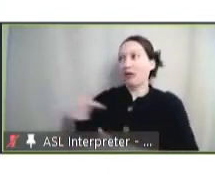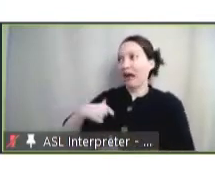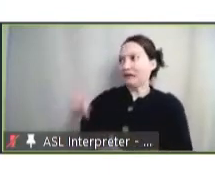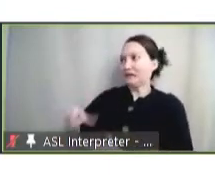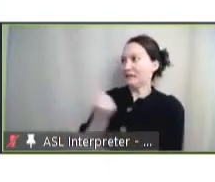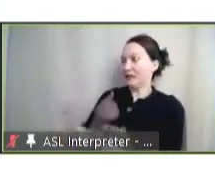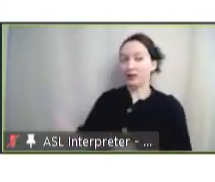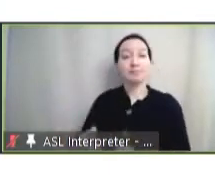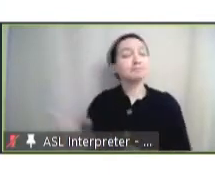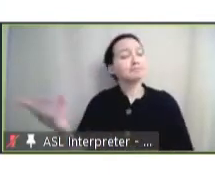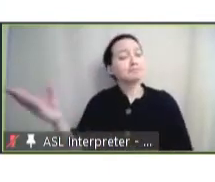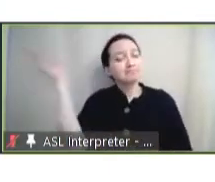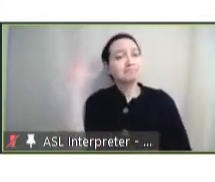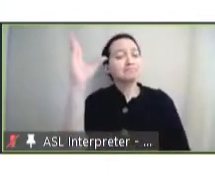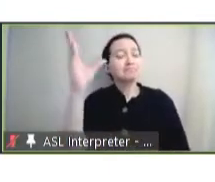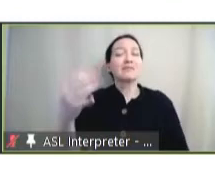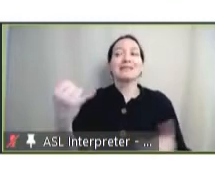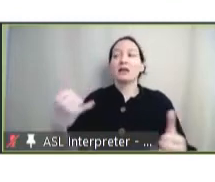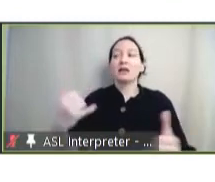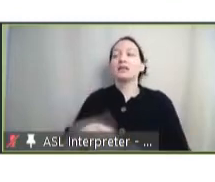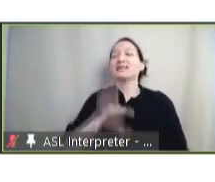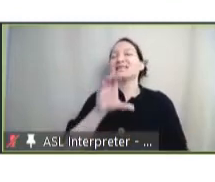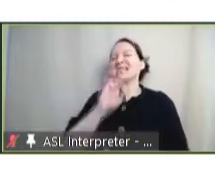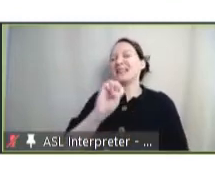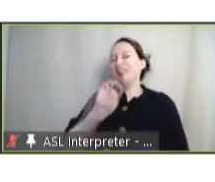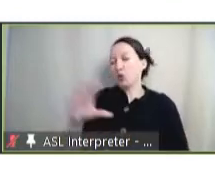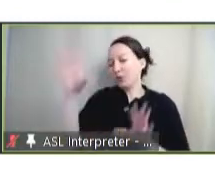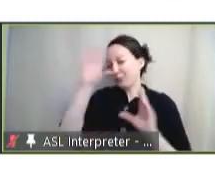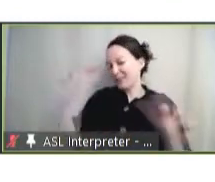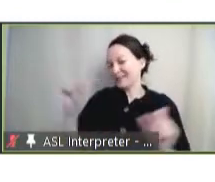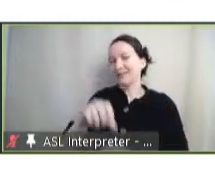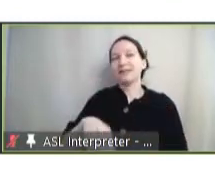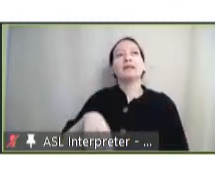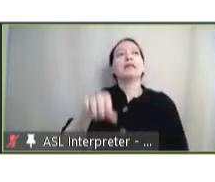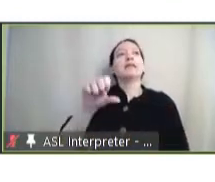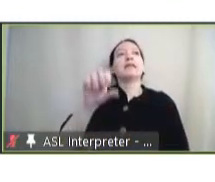you today, not only as of the CEO and President of the National Safety Council and the representative